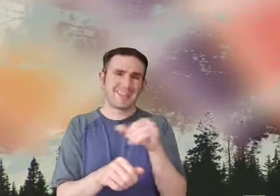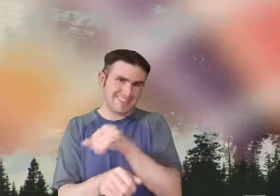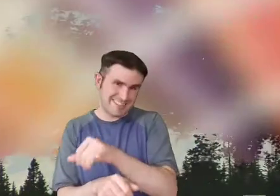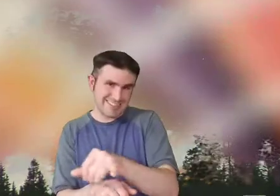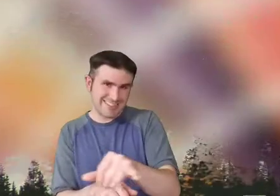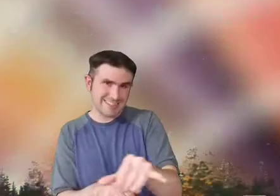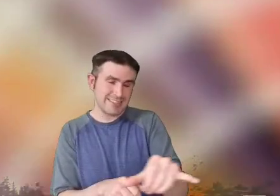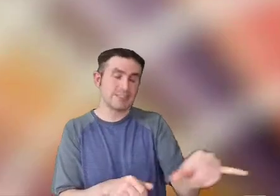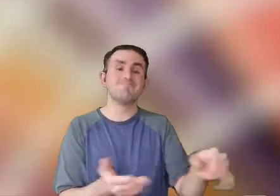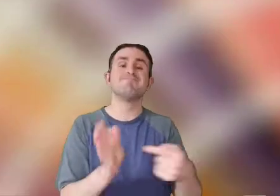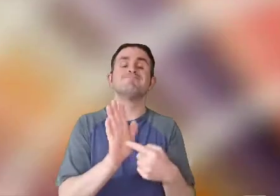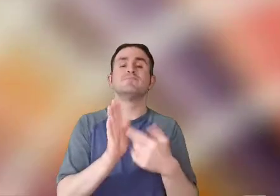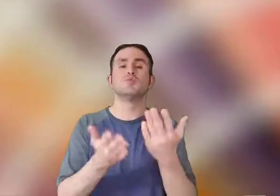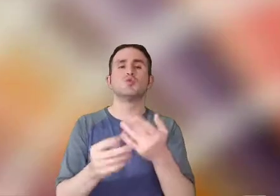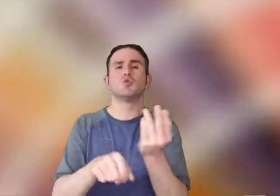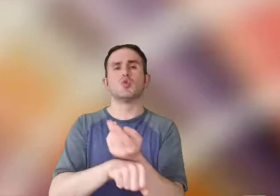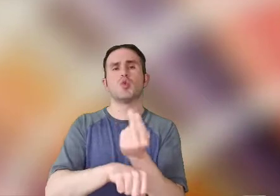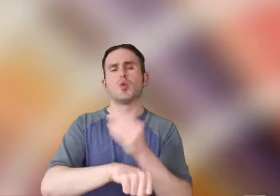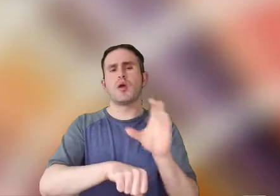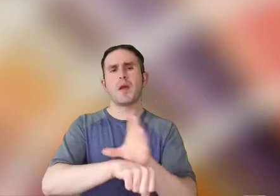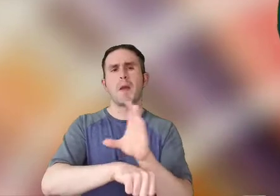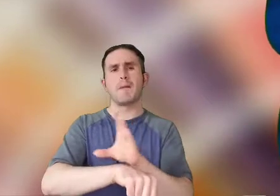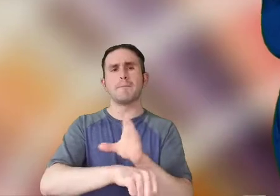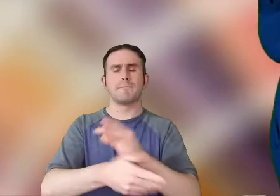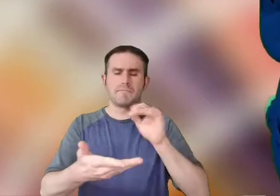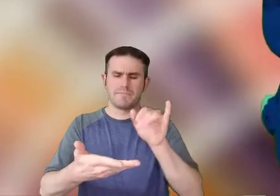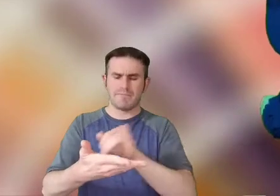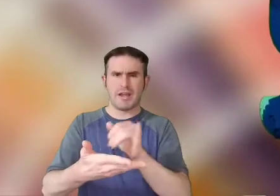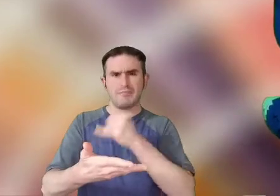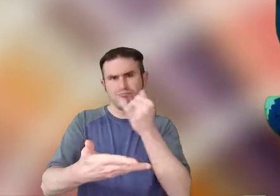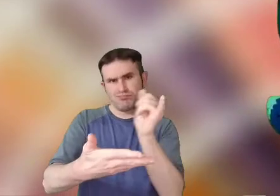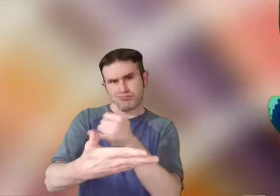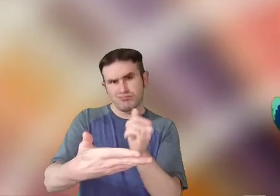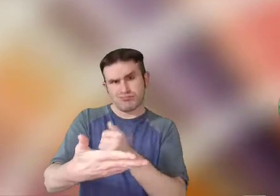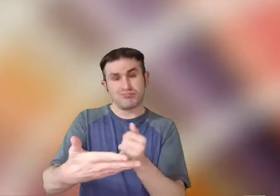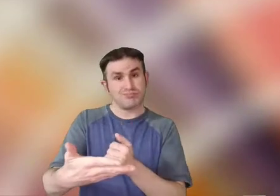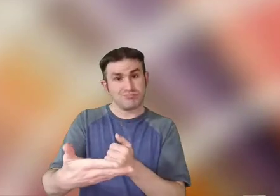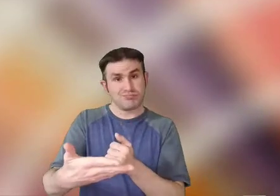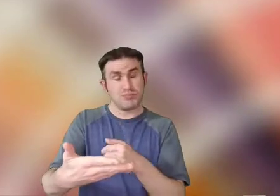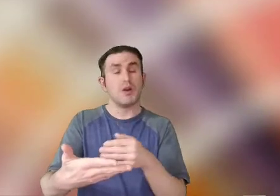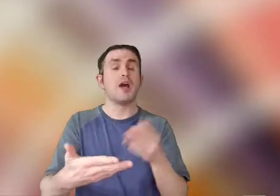So if you're working, let's say, with digital media... when you're looking at your color wheel,